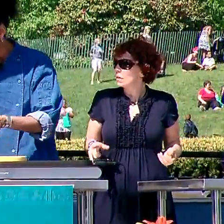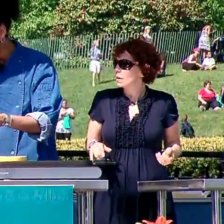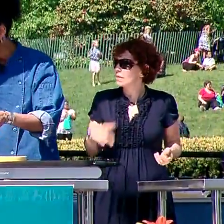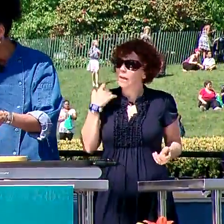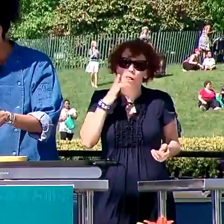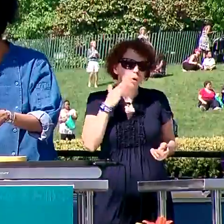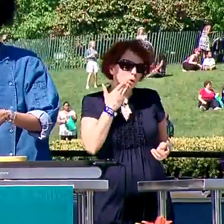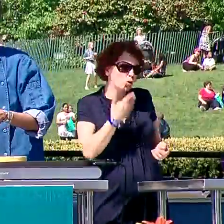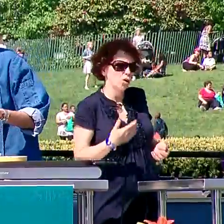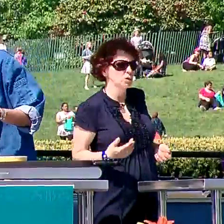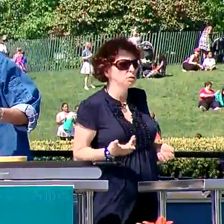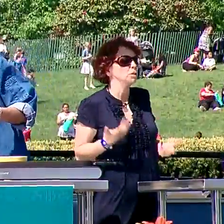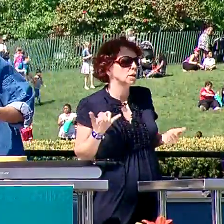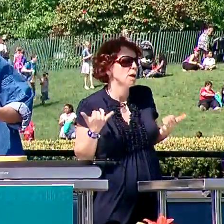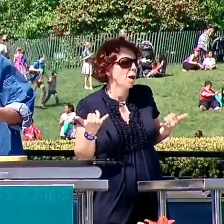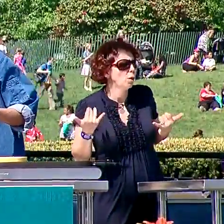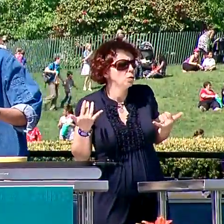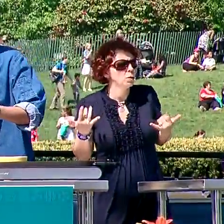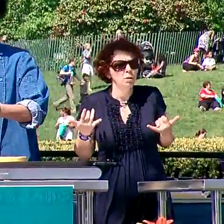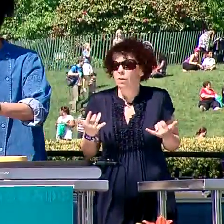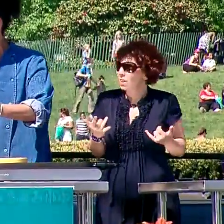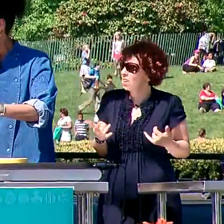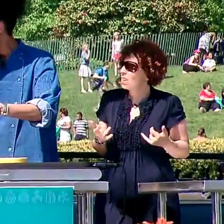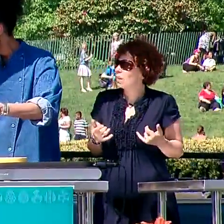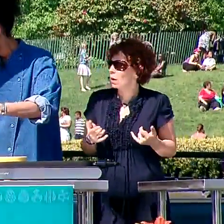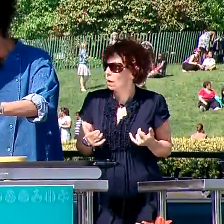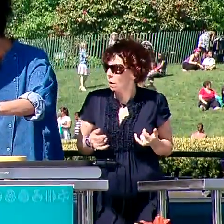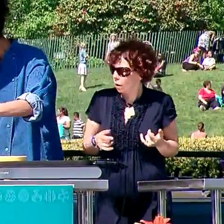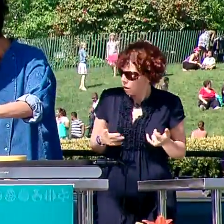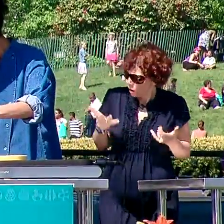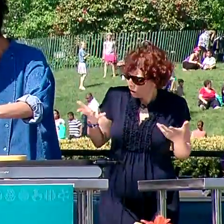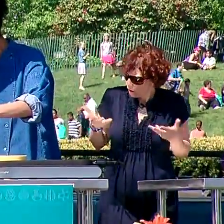And now, uh-huh, just like half of it. So here you are.